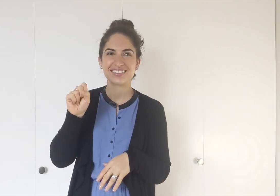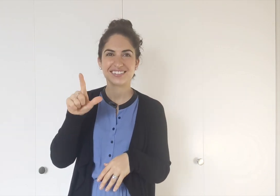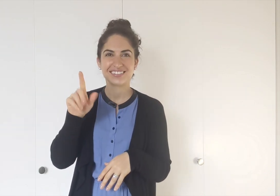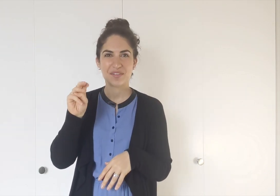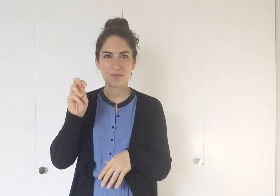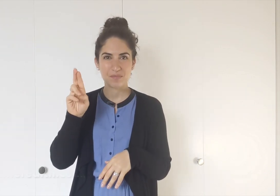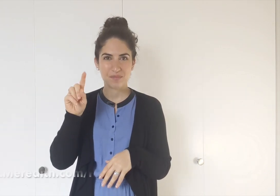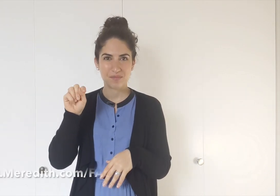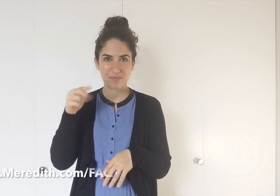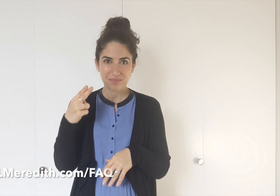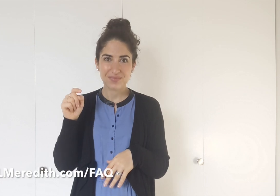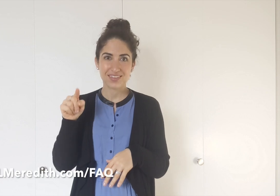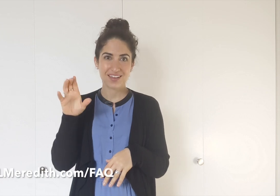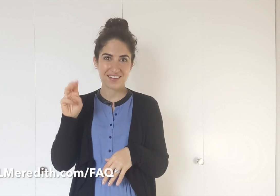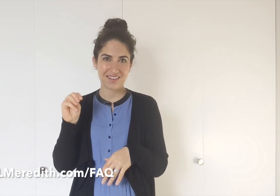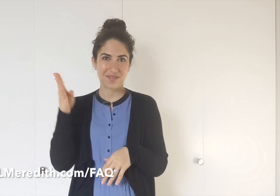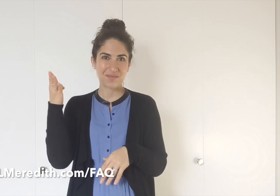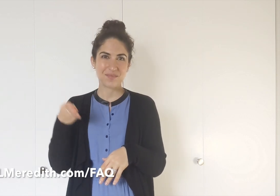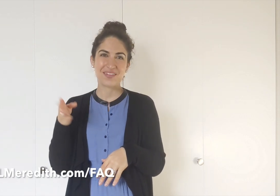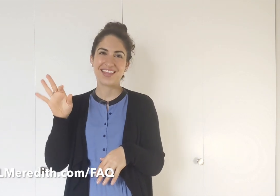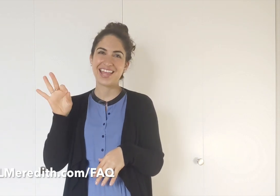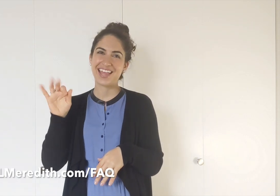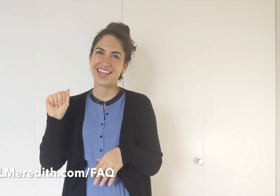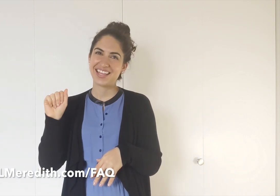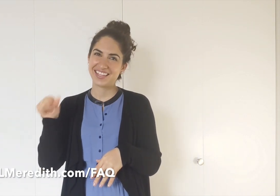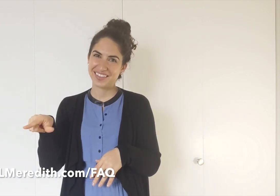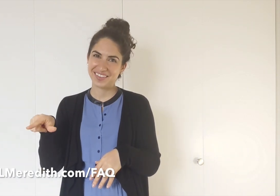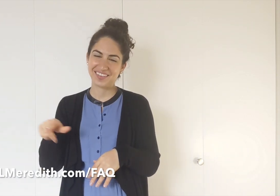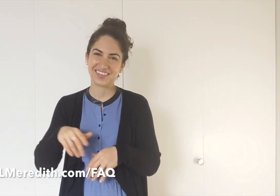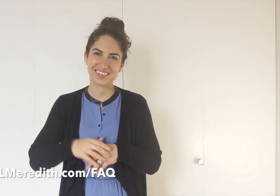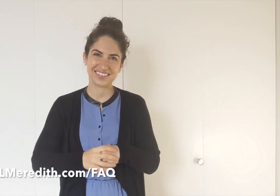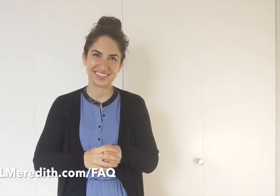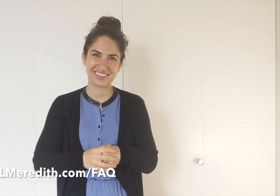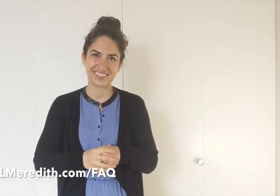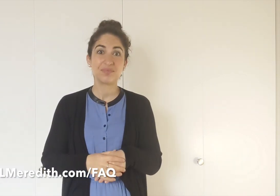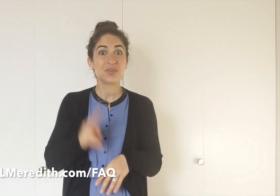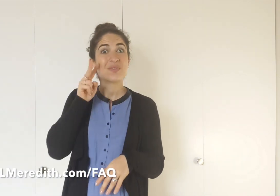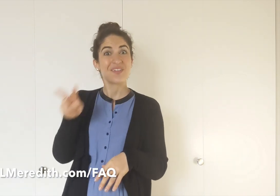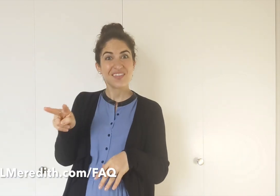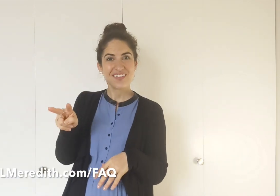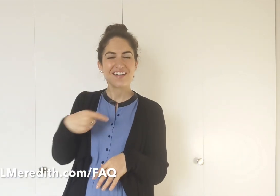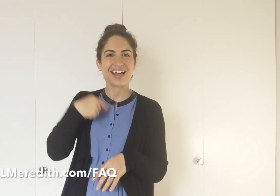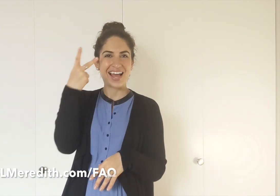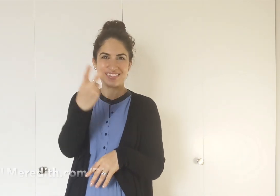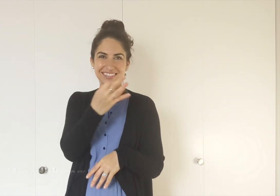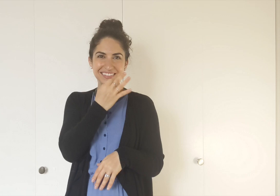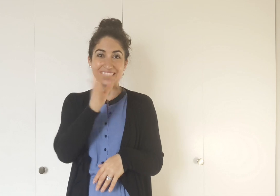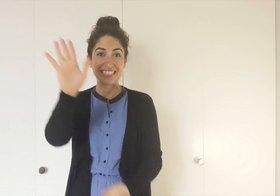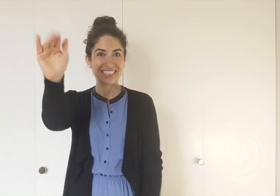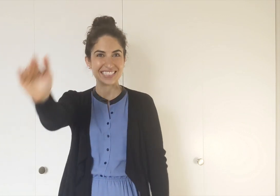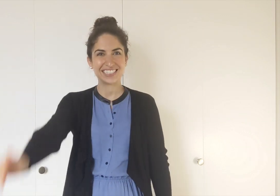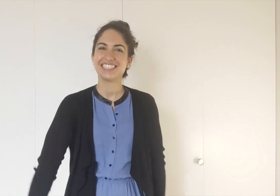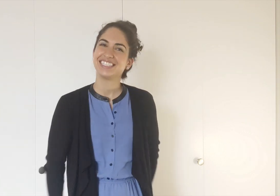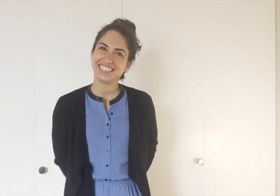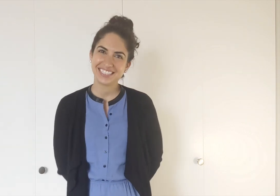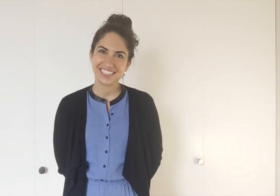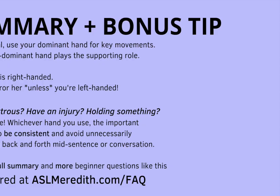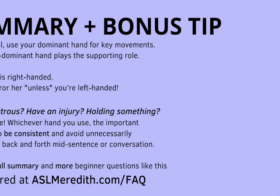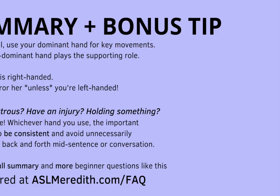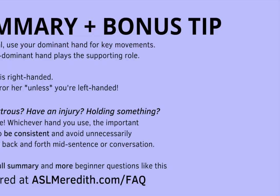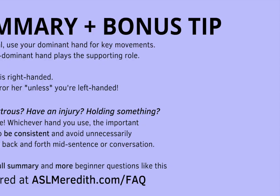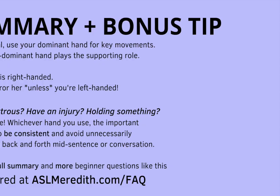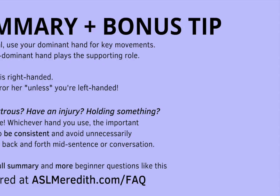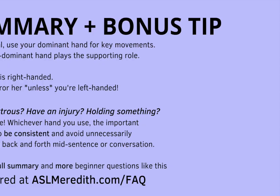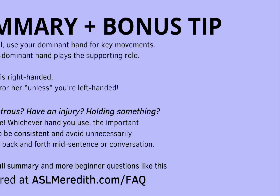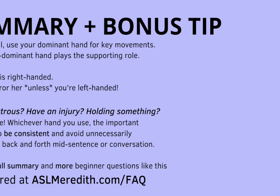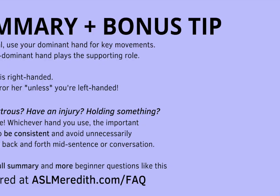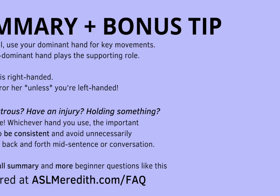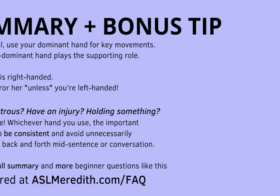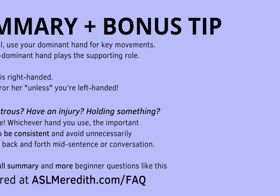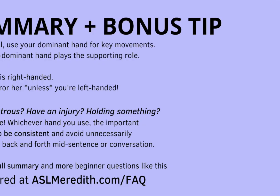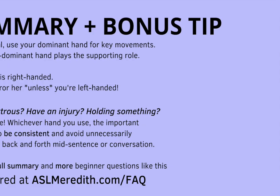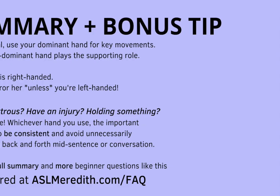ASLMeredith.com/FAQ -- so take a look and I'll see you soon. Bye!